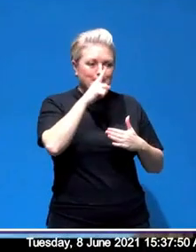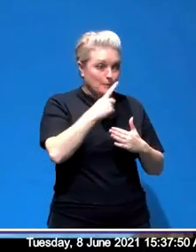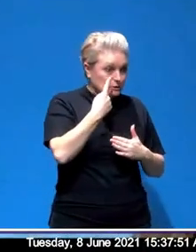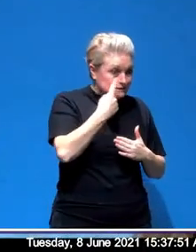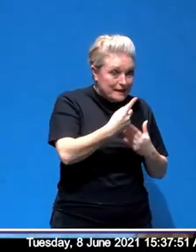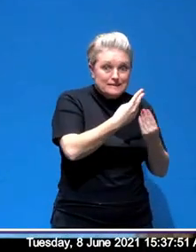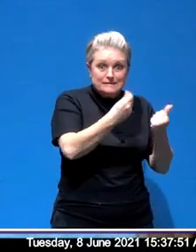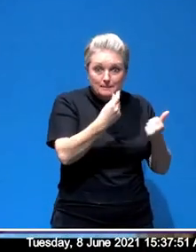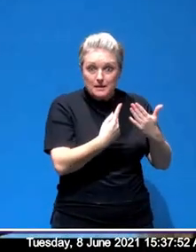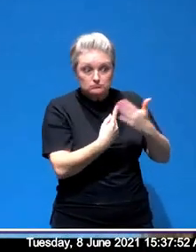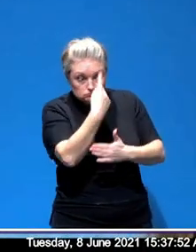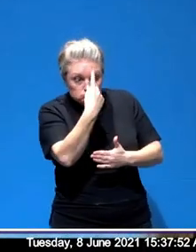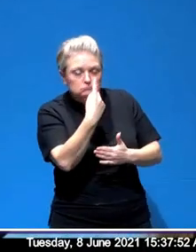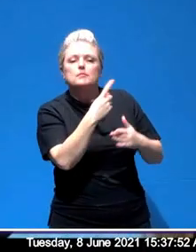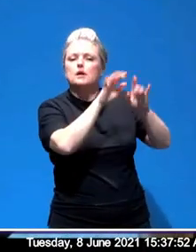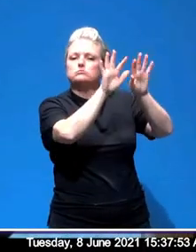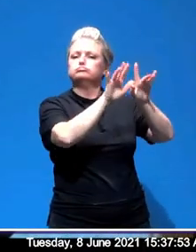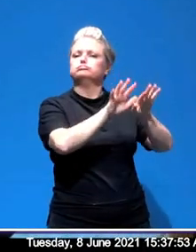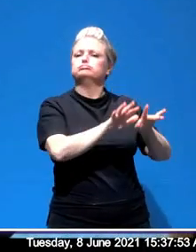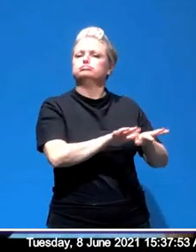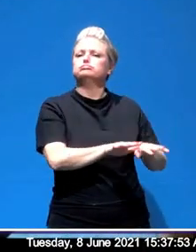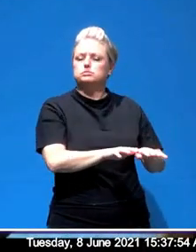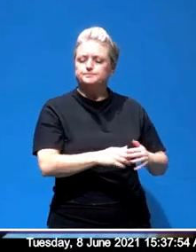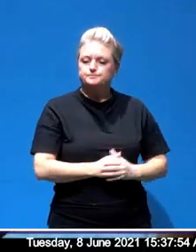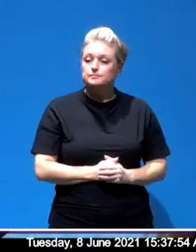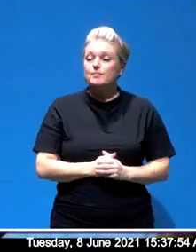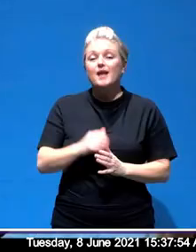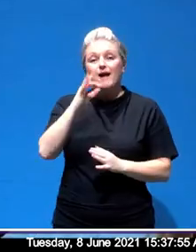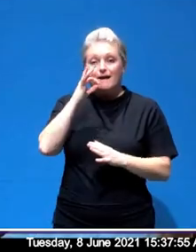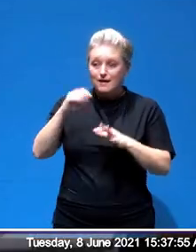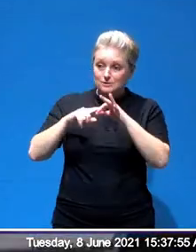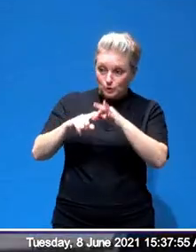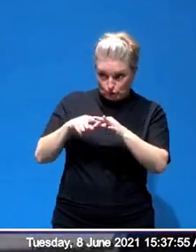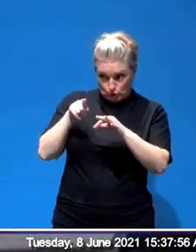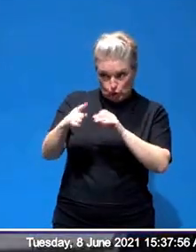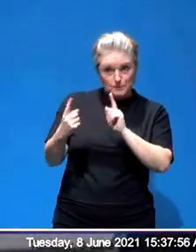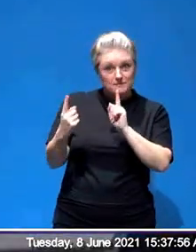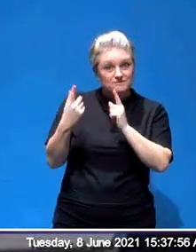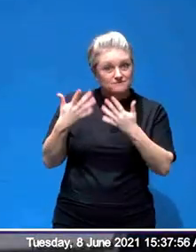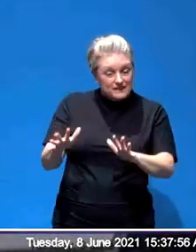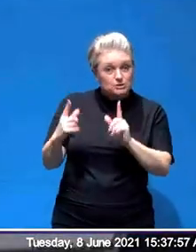I want to ask you if you ever met Daniel. Do you remember if you have ever met Daniel? Yes, I've met Daniel many times and actually was lucky enough to